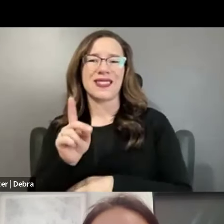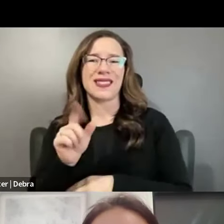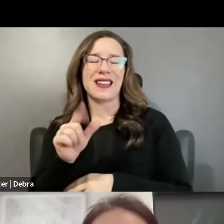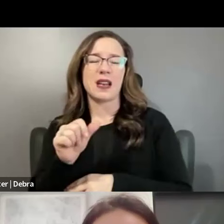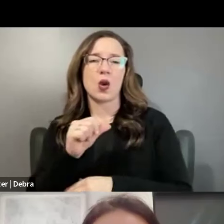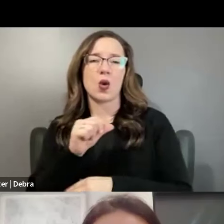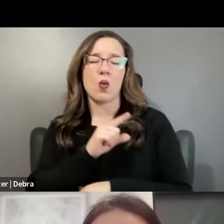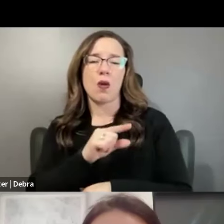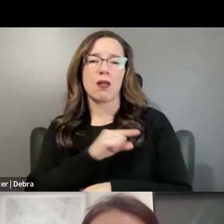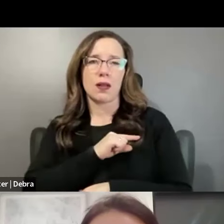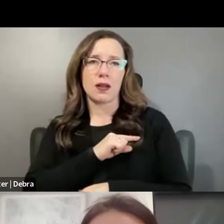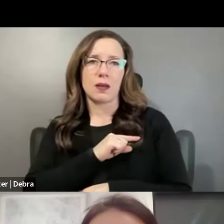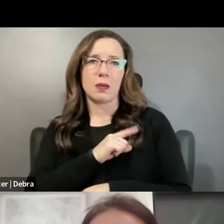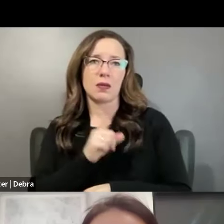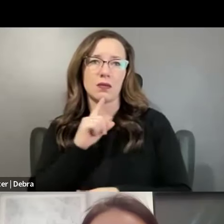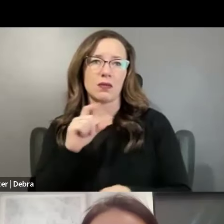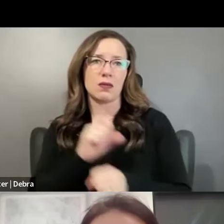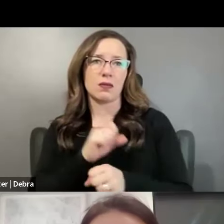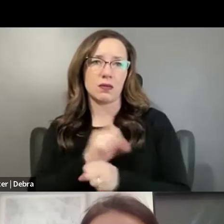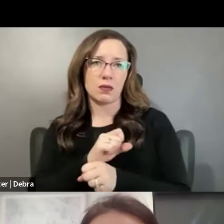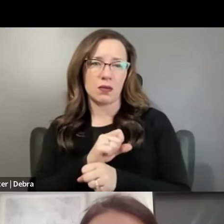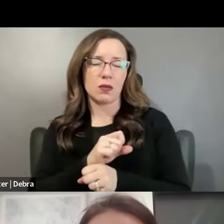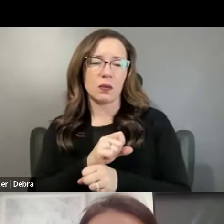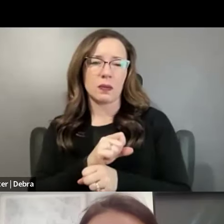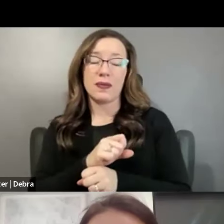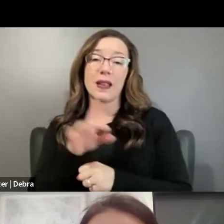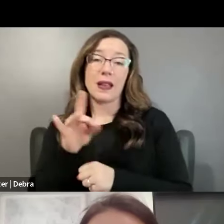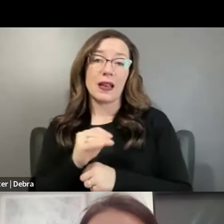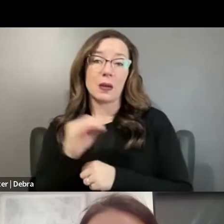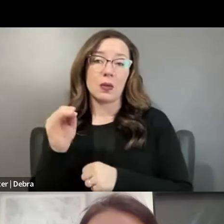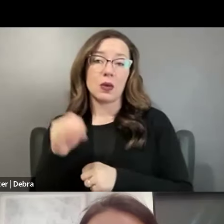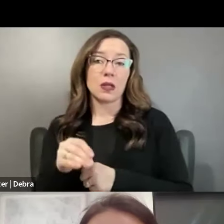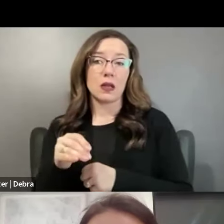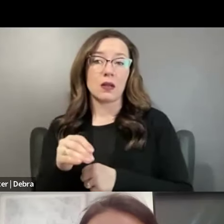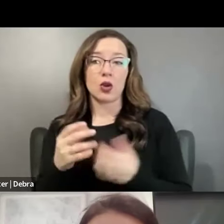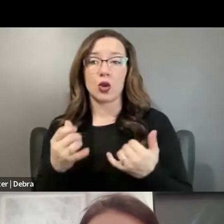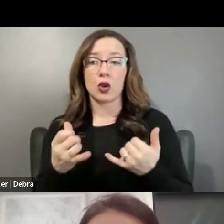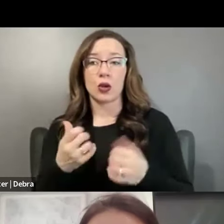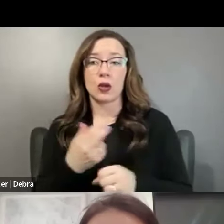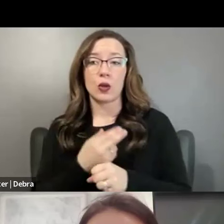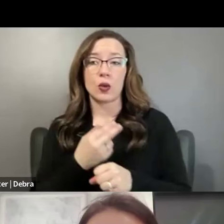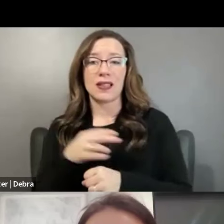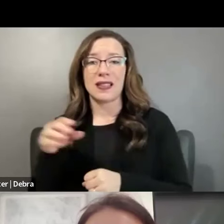But the reality as I mentioned 80% are currently utilizing spend base calculations.